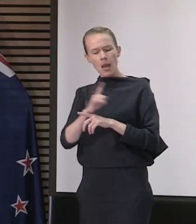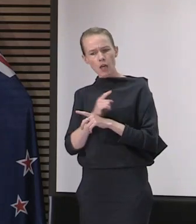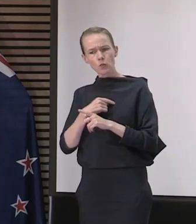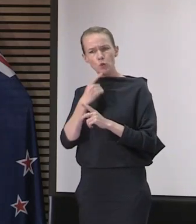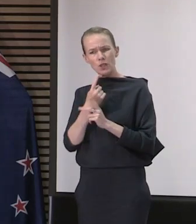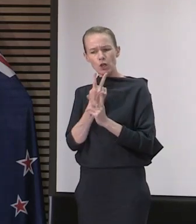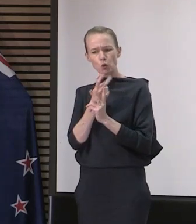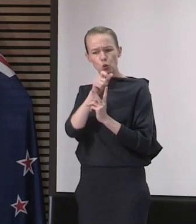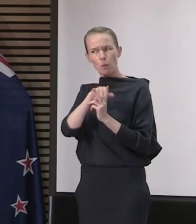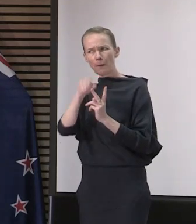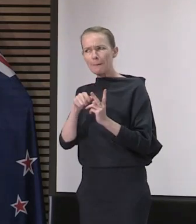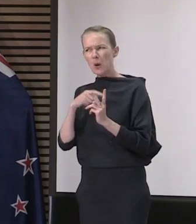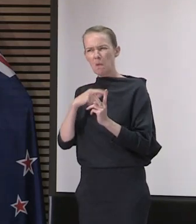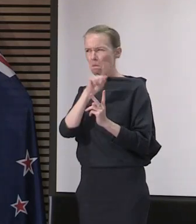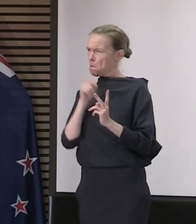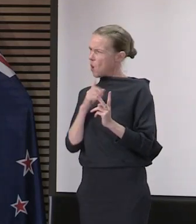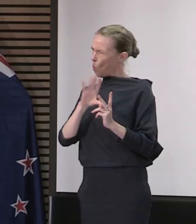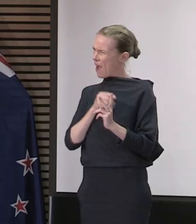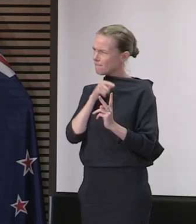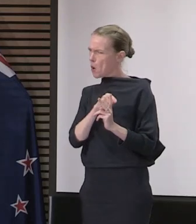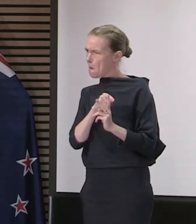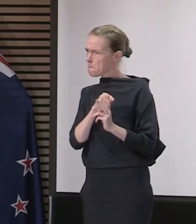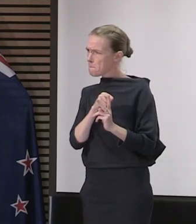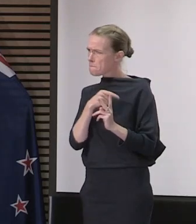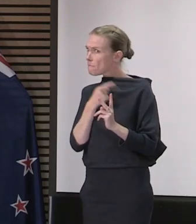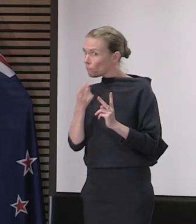How many cases are you